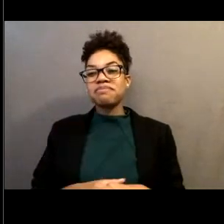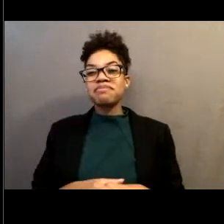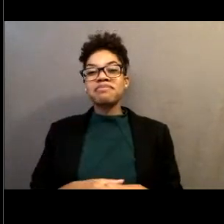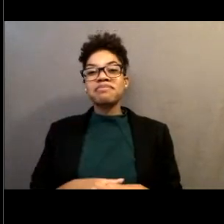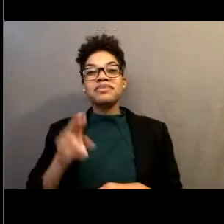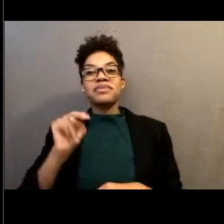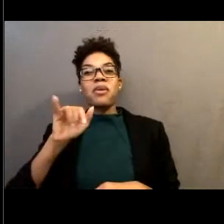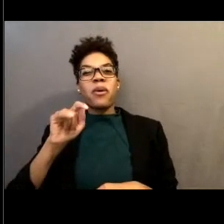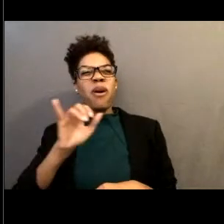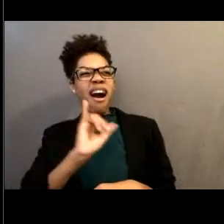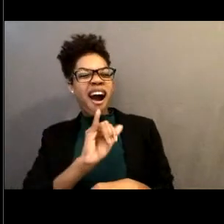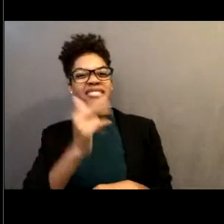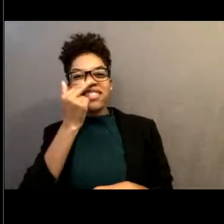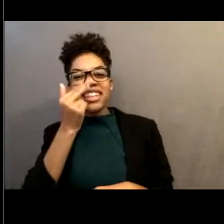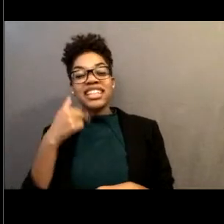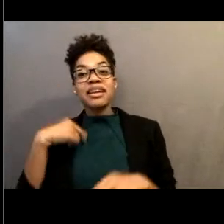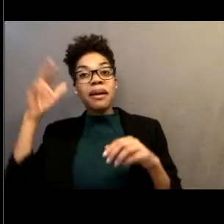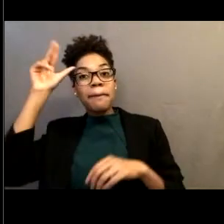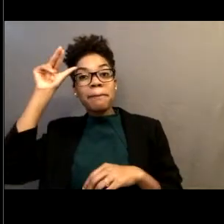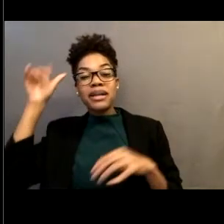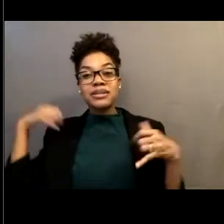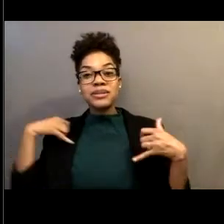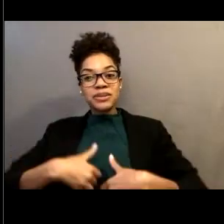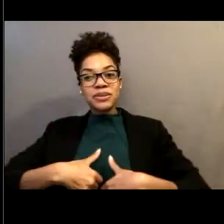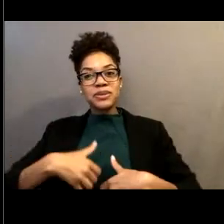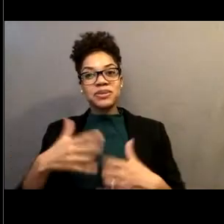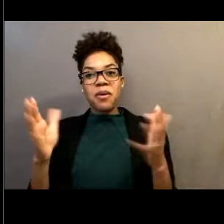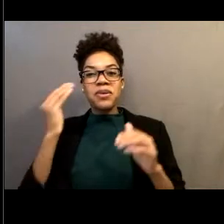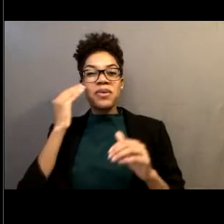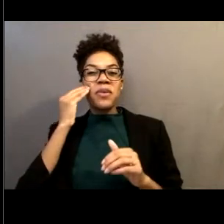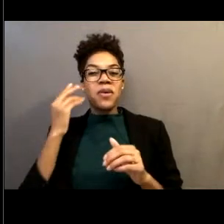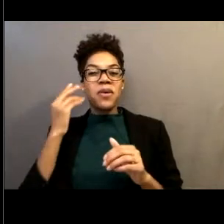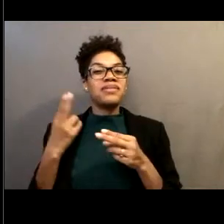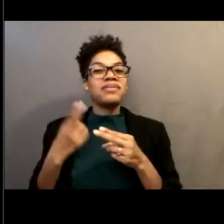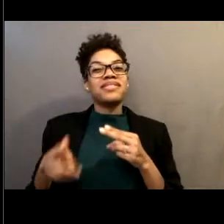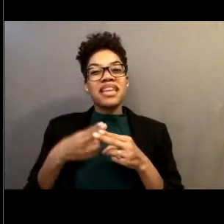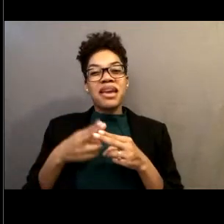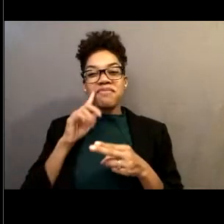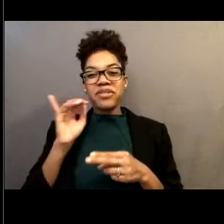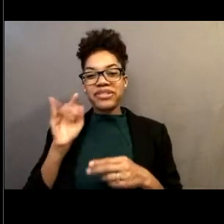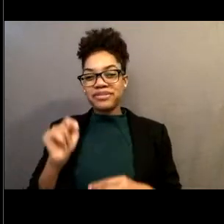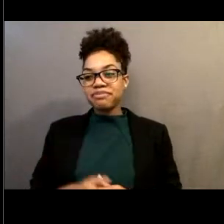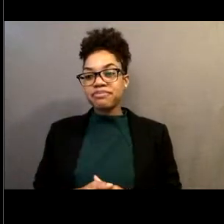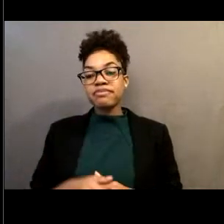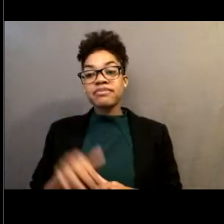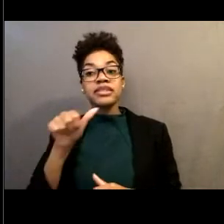somebody who builds satellites. So another Becky asks what's the foil material